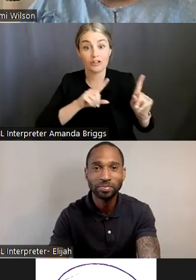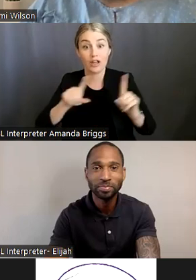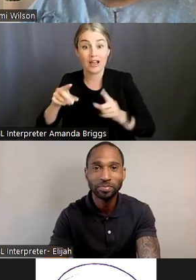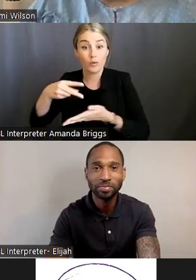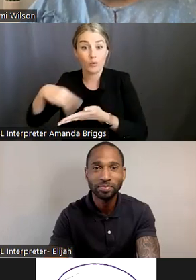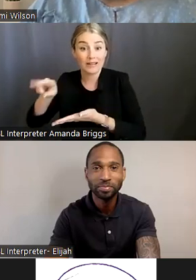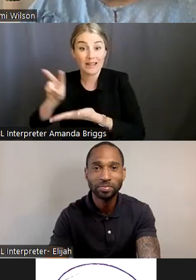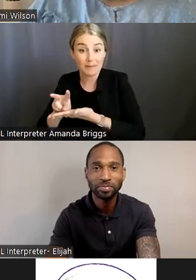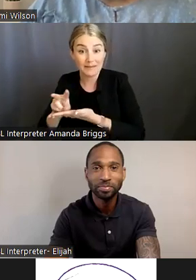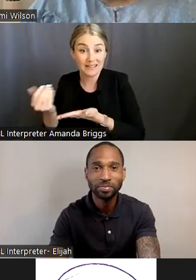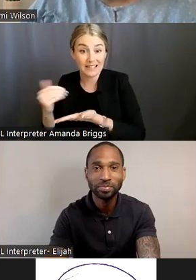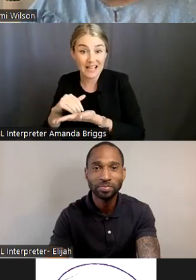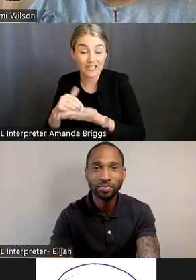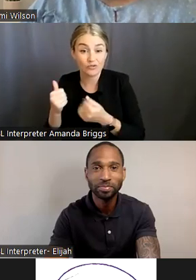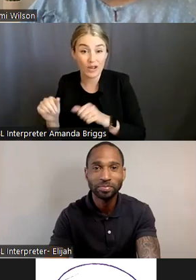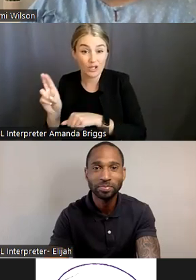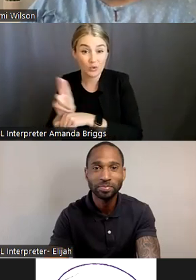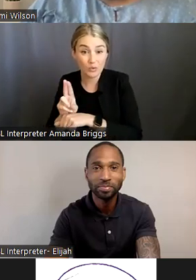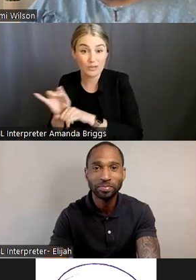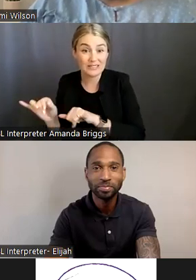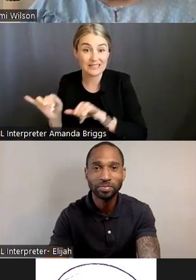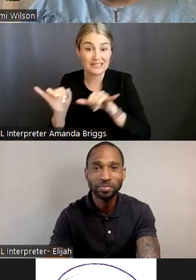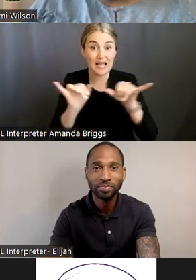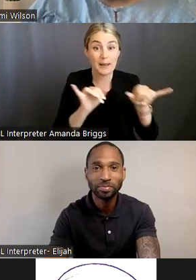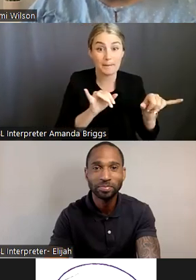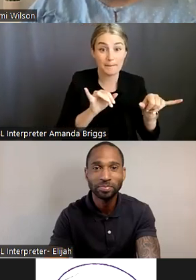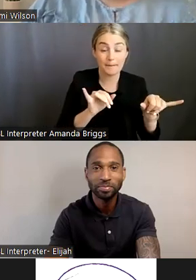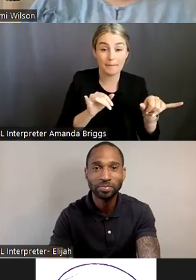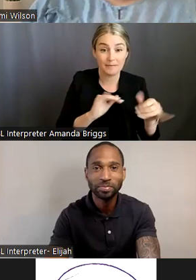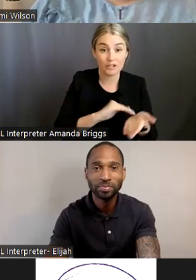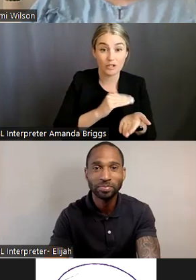dose that they were using. Excuse me. Before they entered treatment.